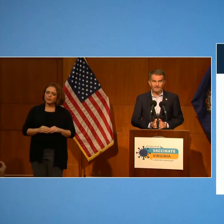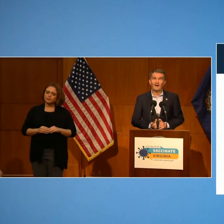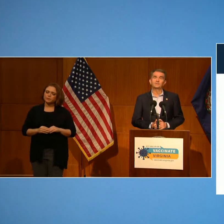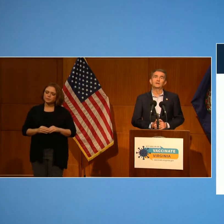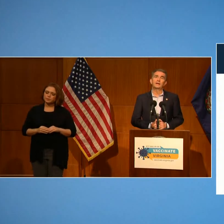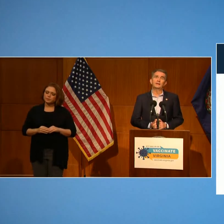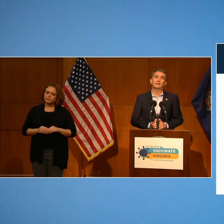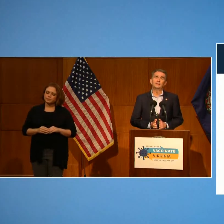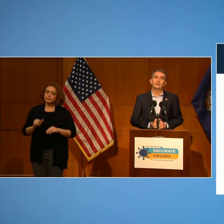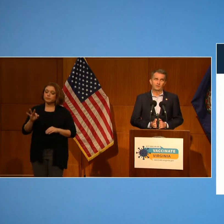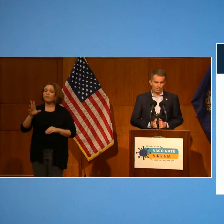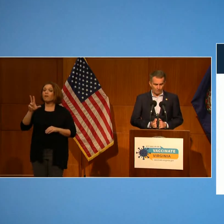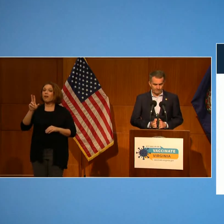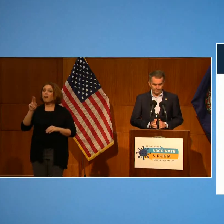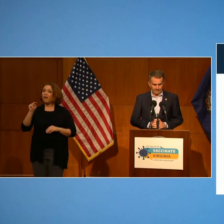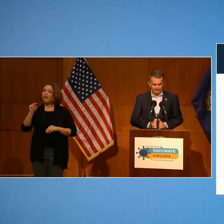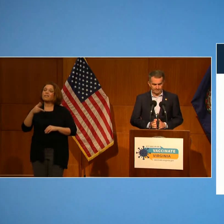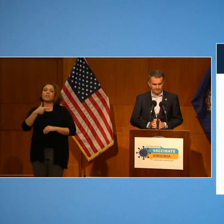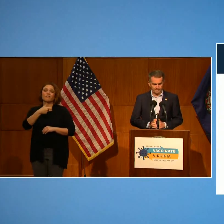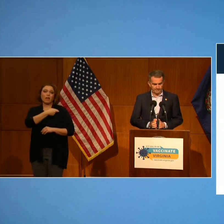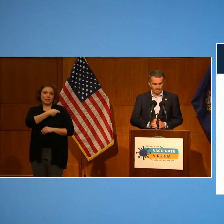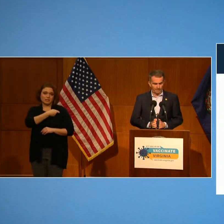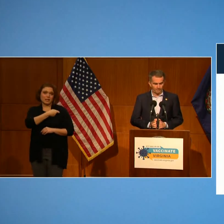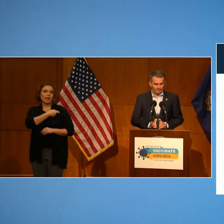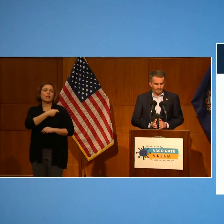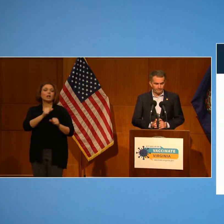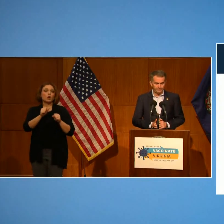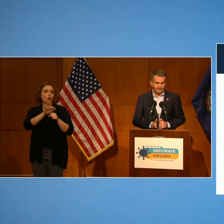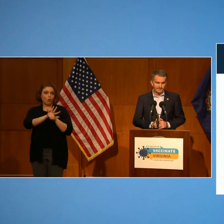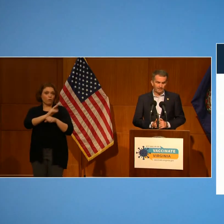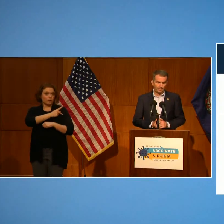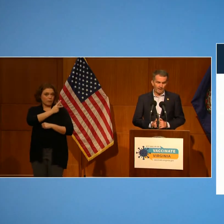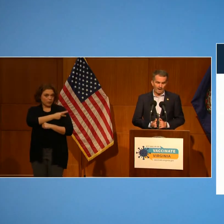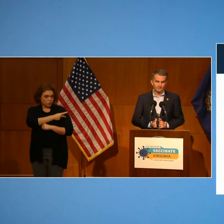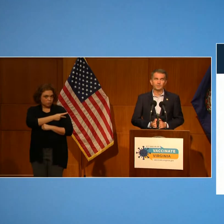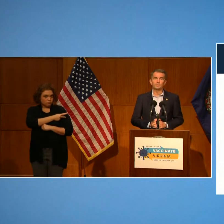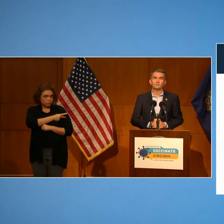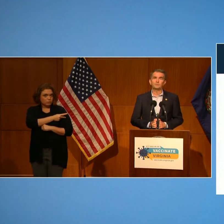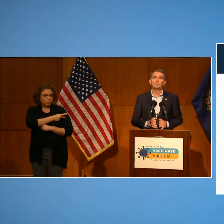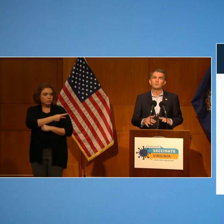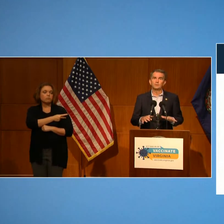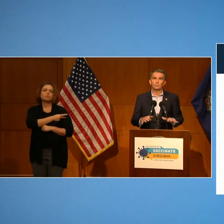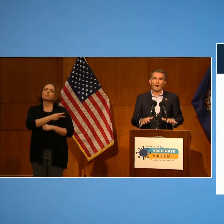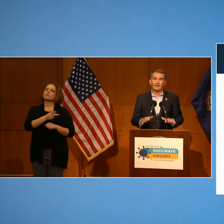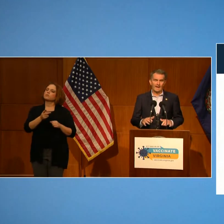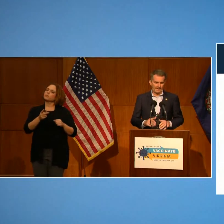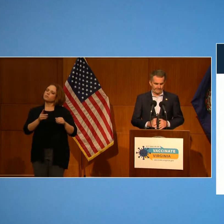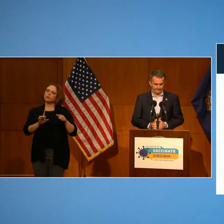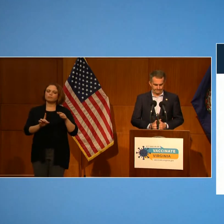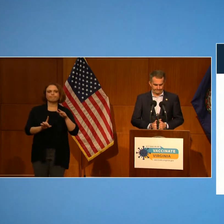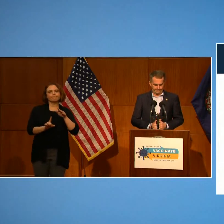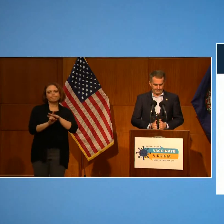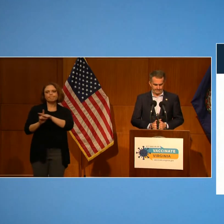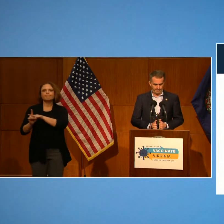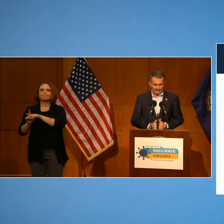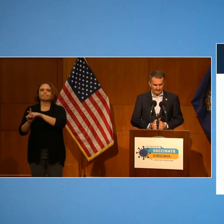OTHER PEOPLE. UNVACCINATED